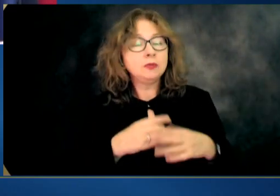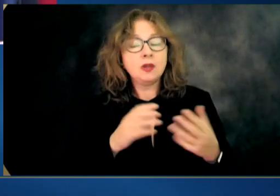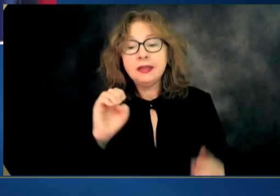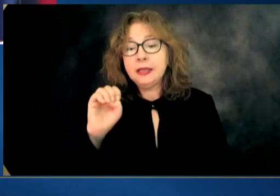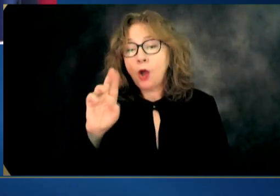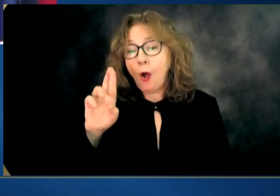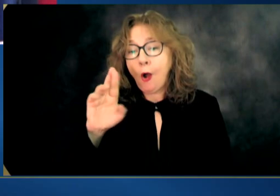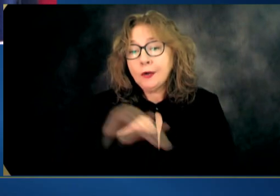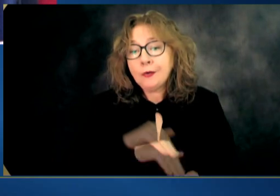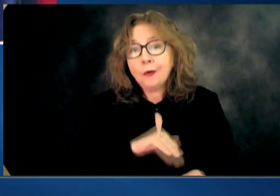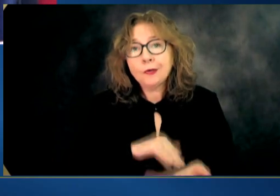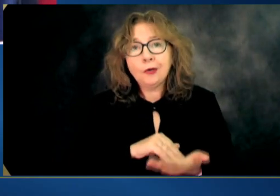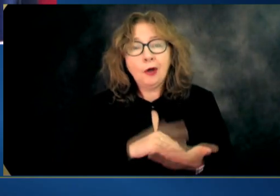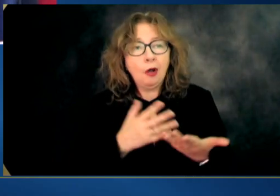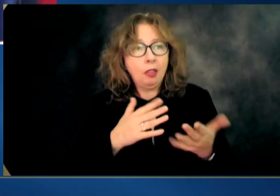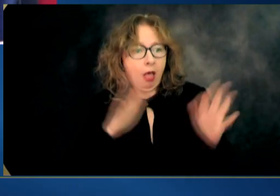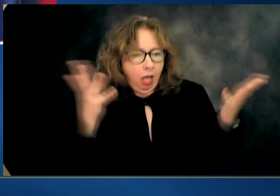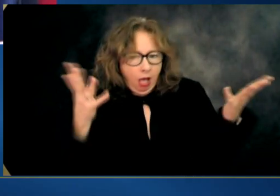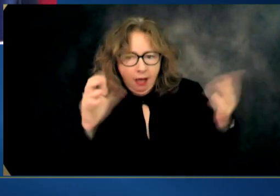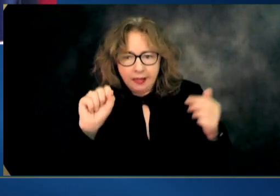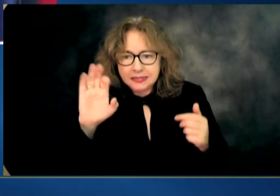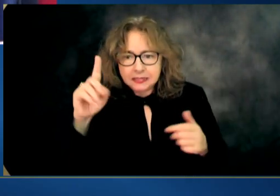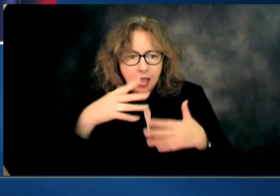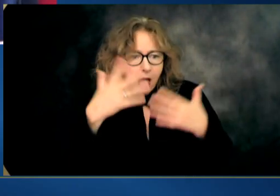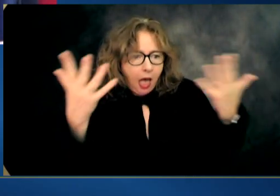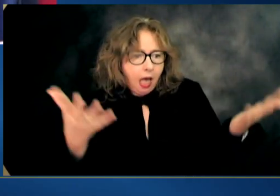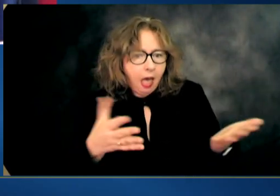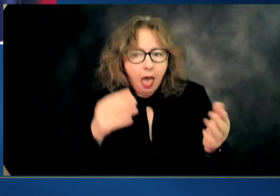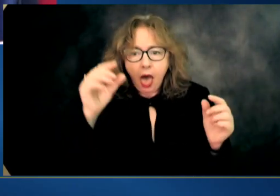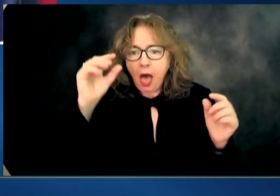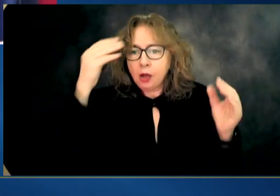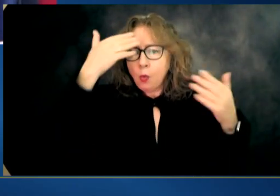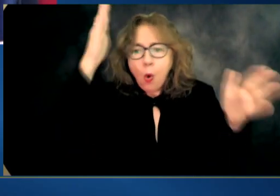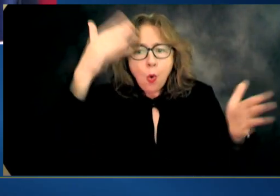never treated sickle cell, know very little about it, or suspect that you're in a crisis,